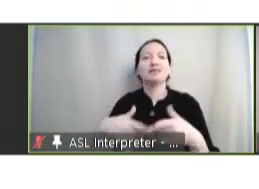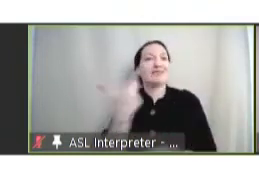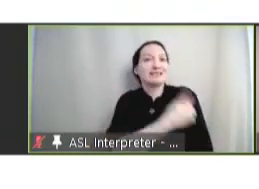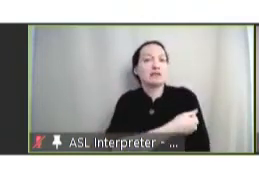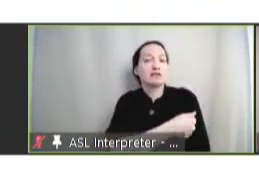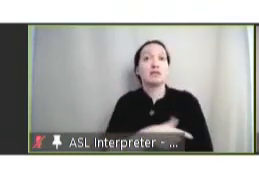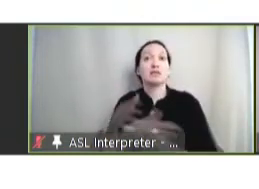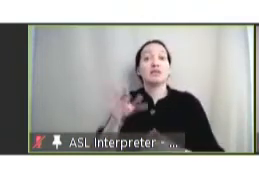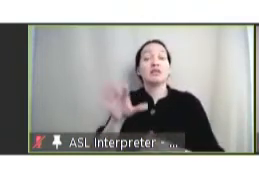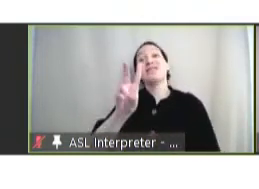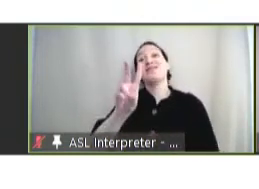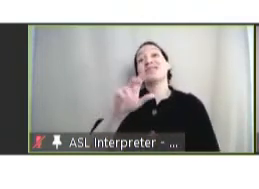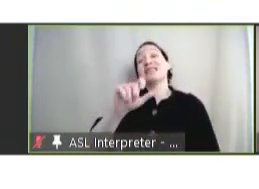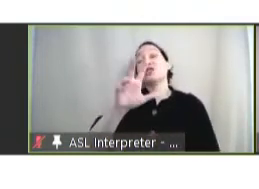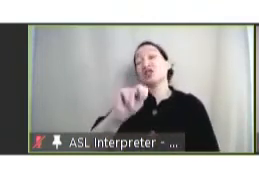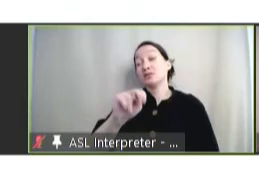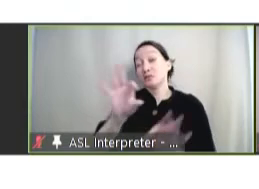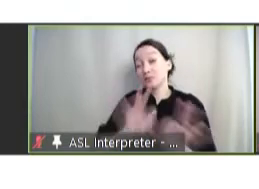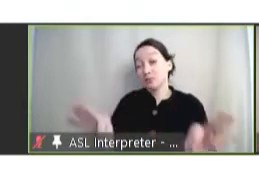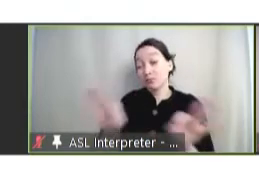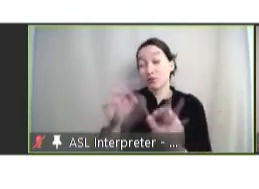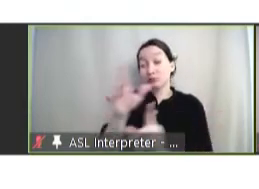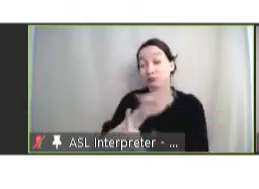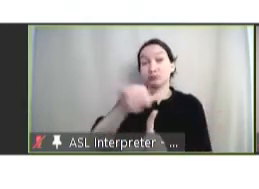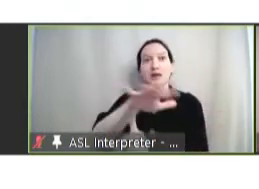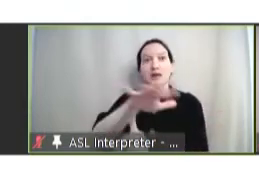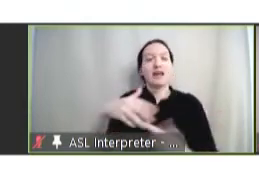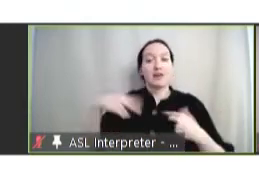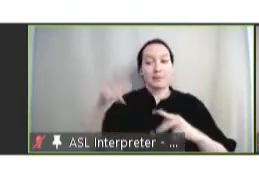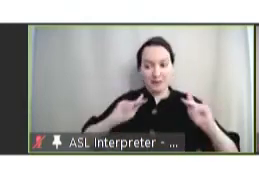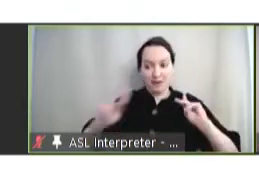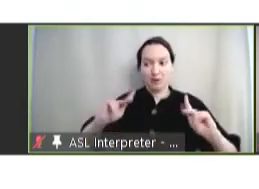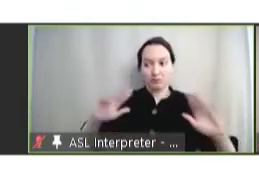really critical, especially in those environments where you have humans that are close to each other